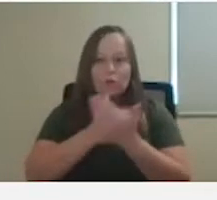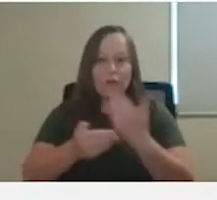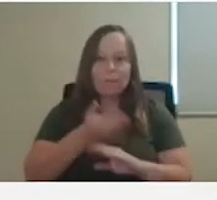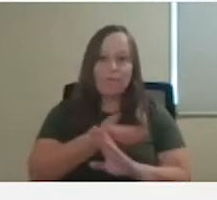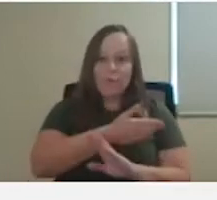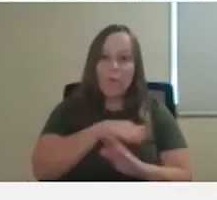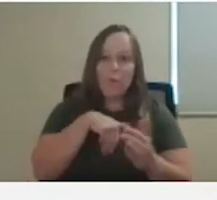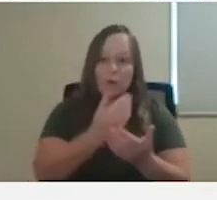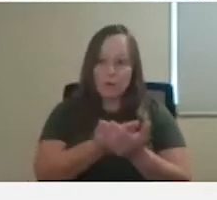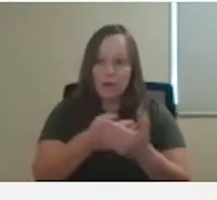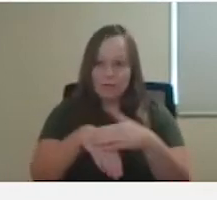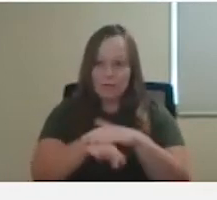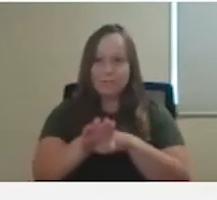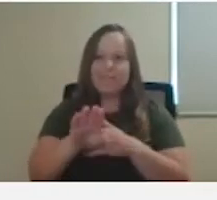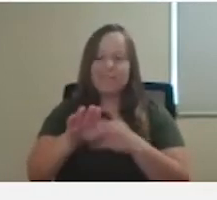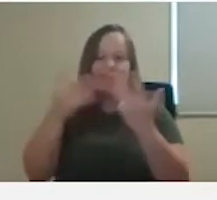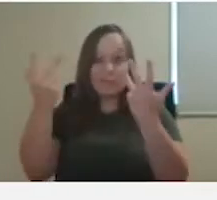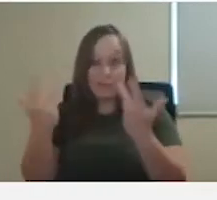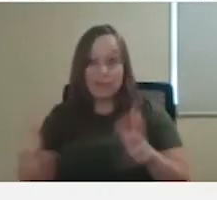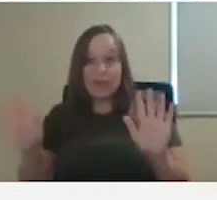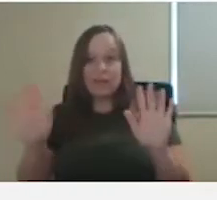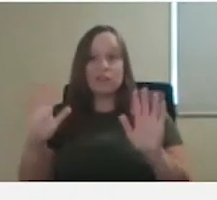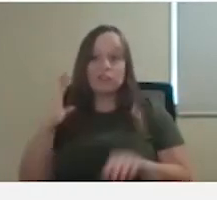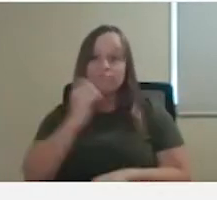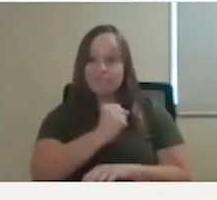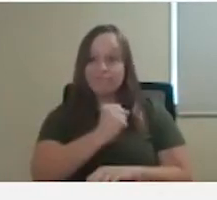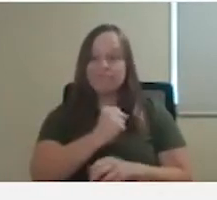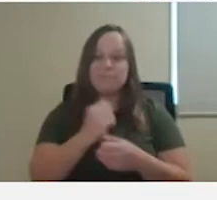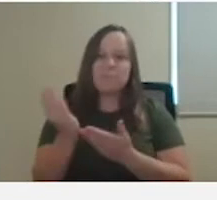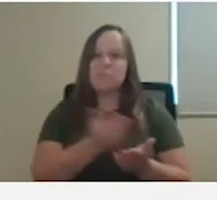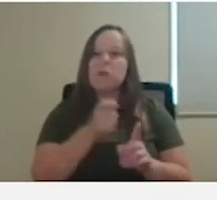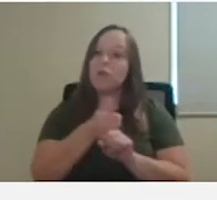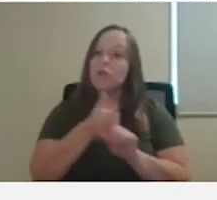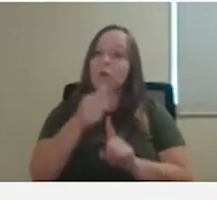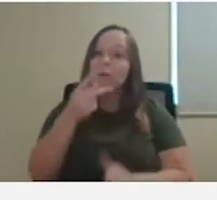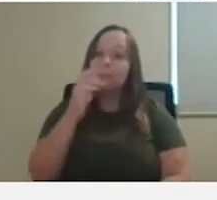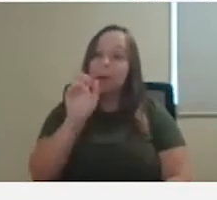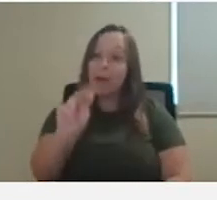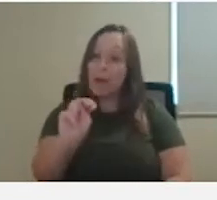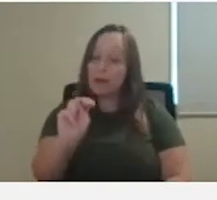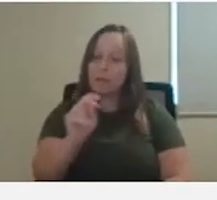to the polls and then once you leave. Bring your own pen, just to avoid